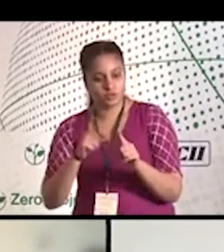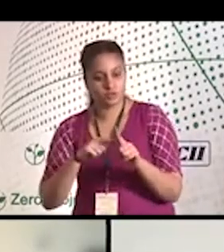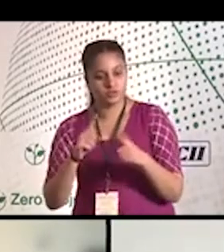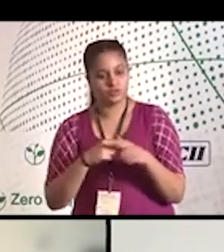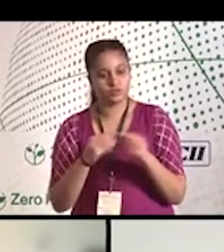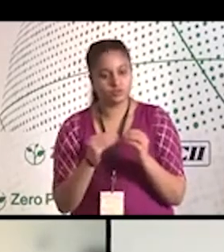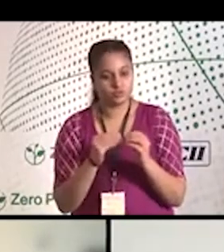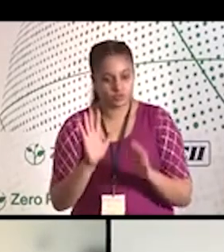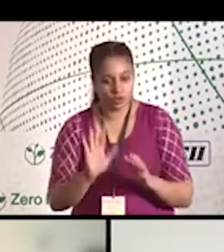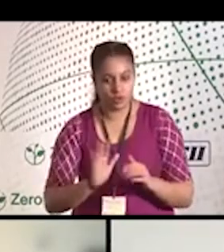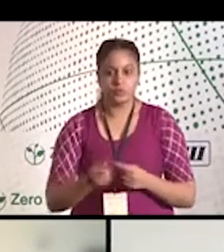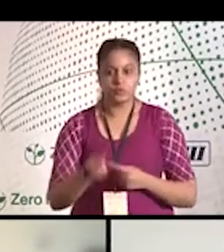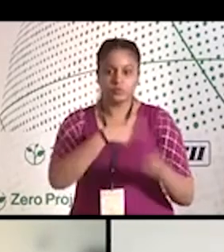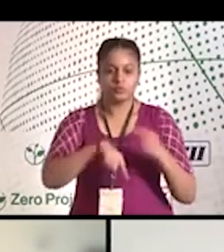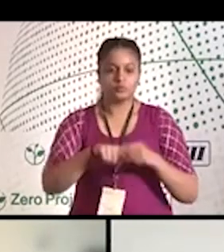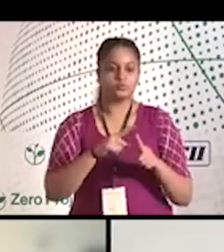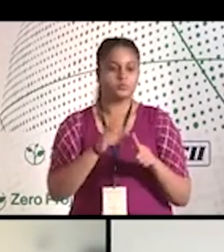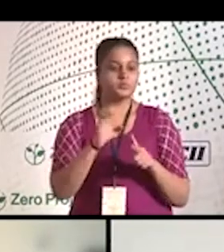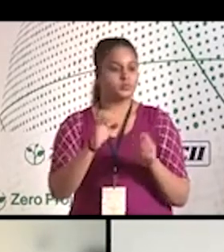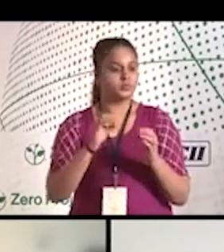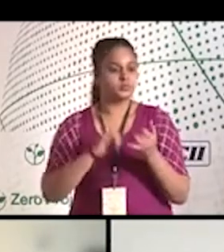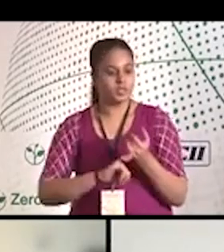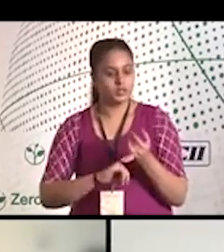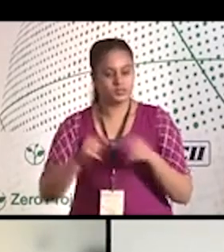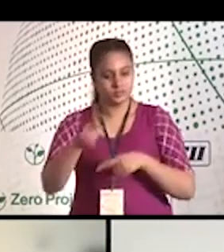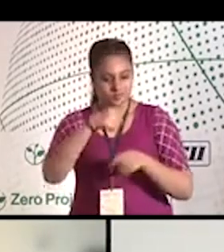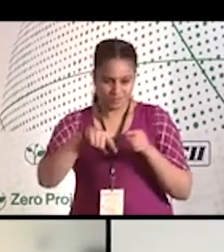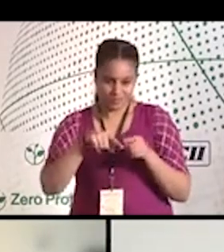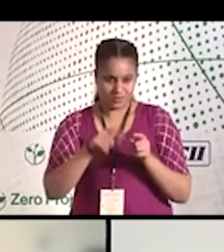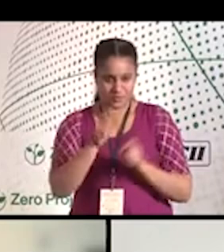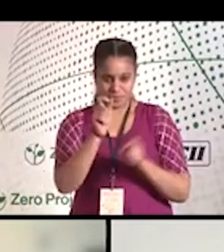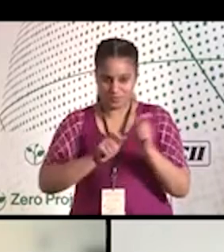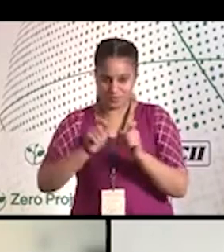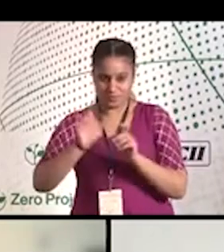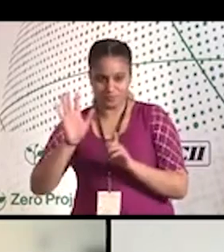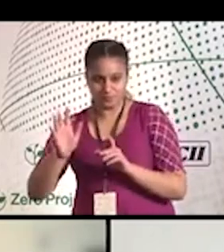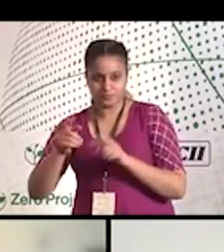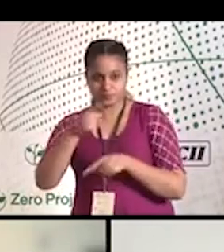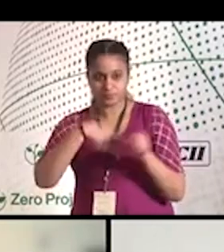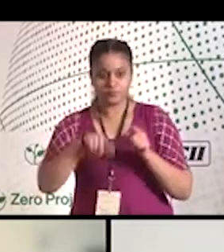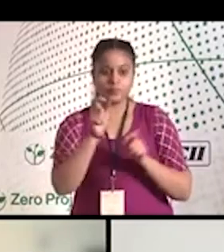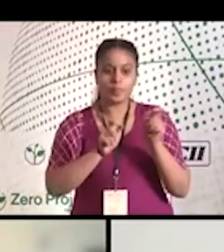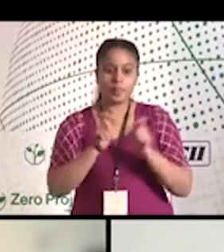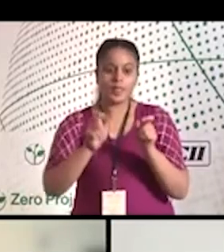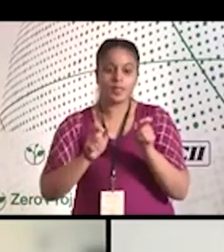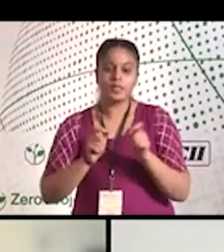security analyst jobs around the world that are open and unfilled. Employers can't find talent at the same time.